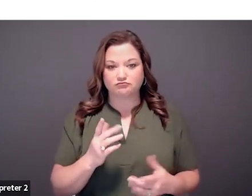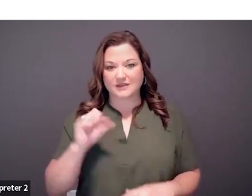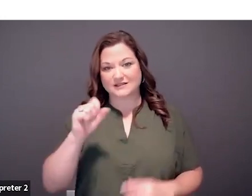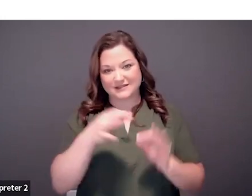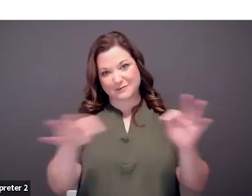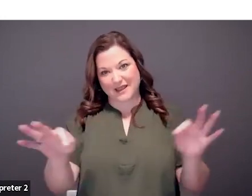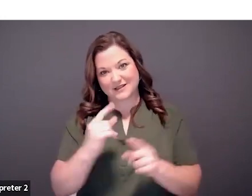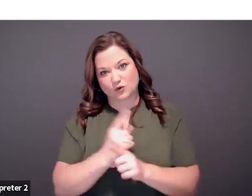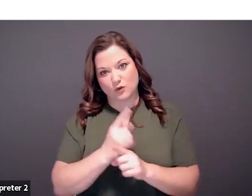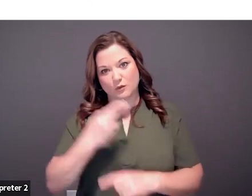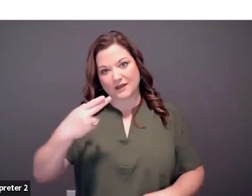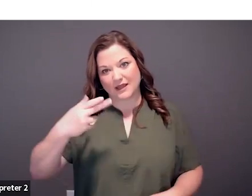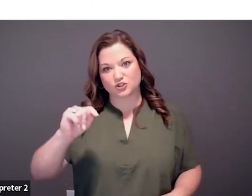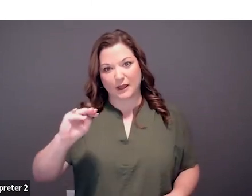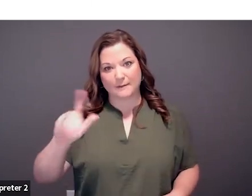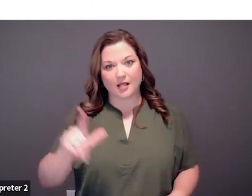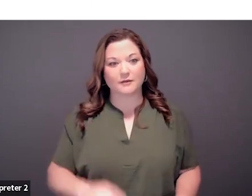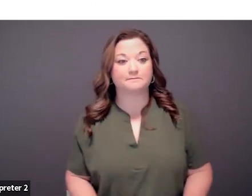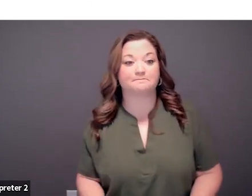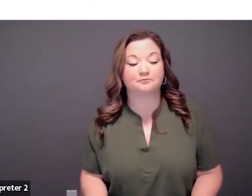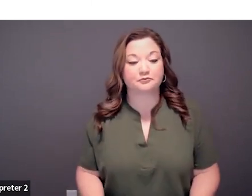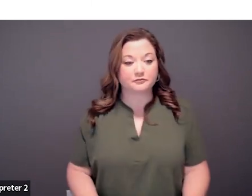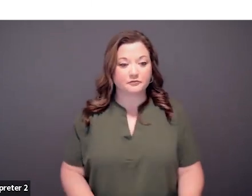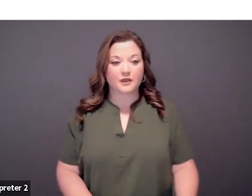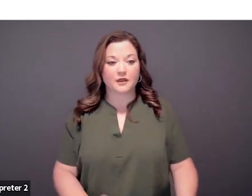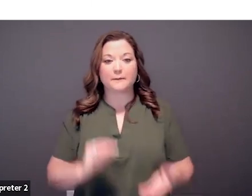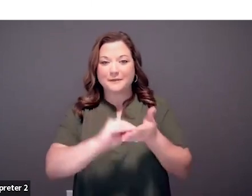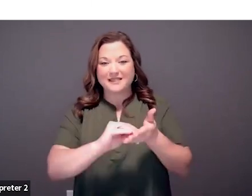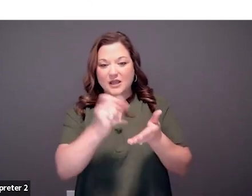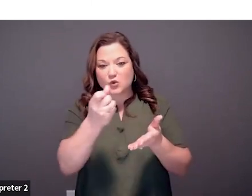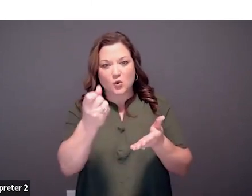Placeholders are not labels. Placeholder text is read out.